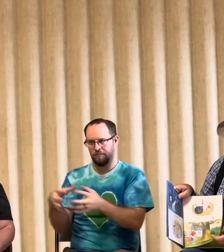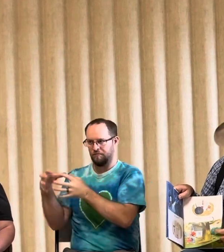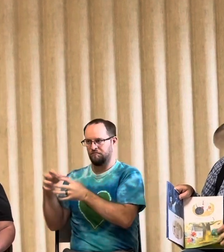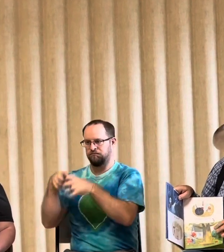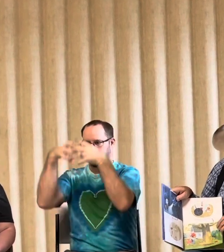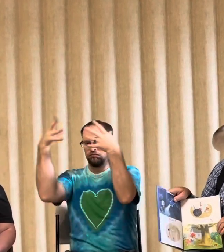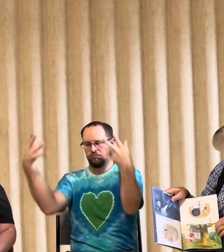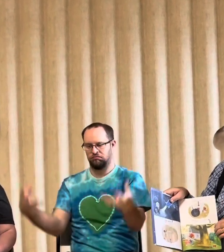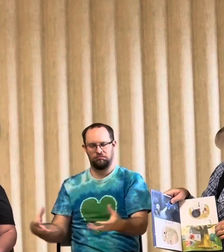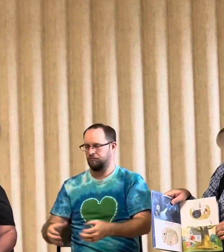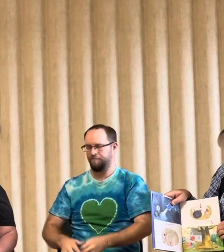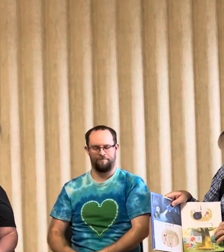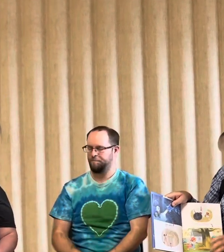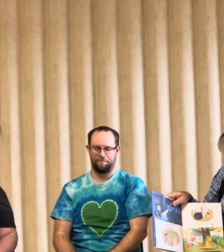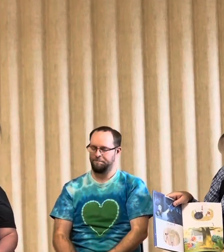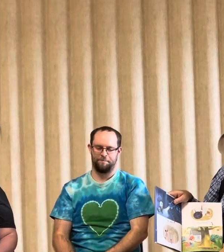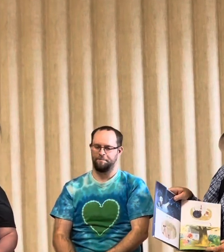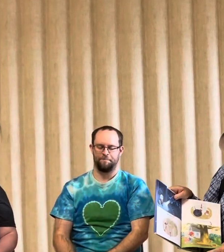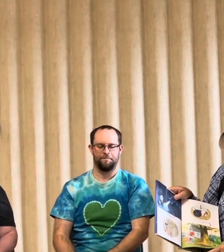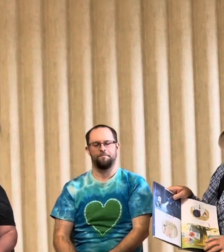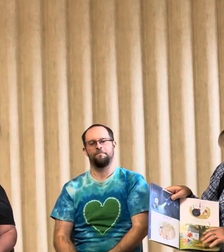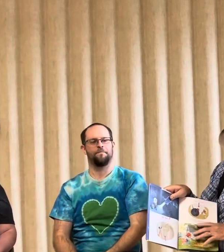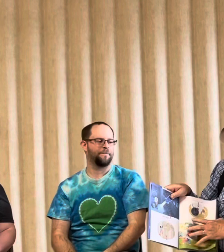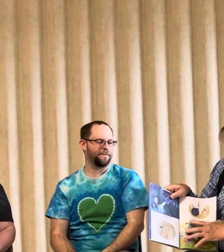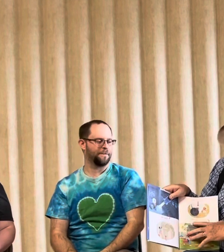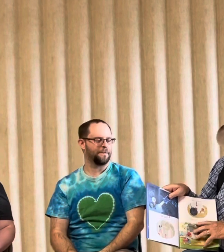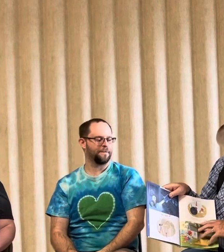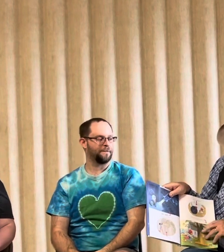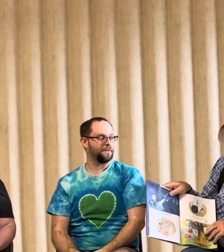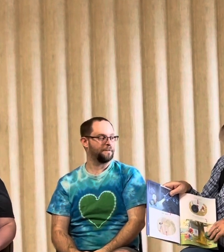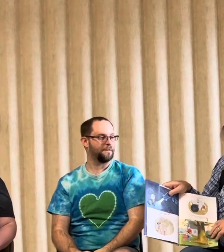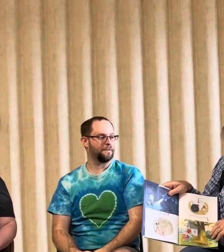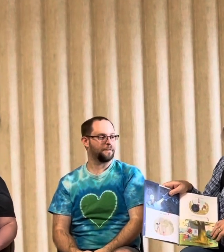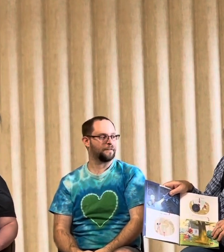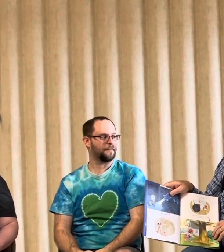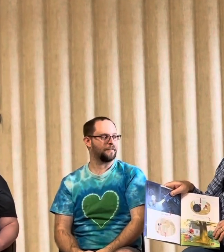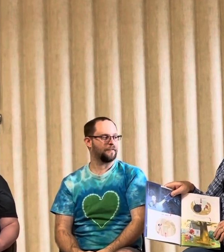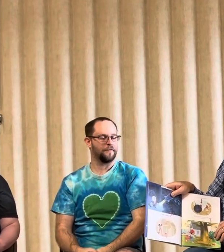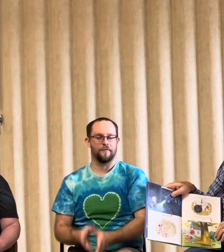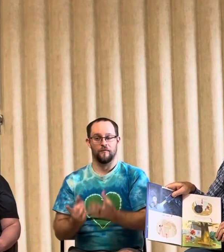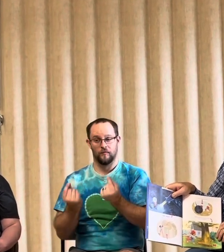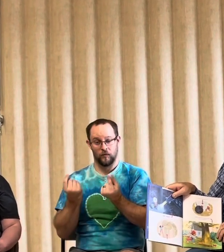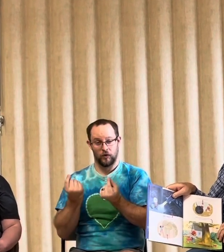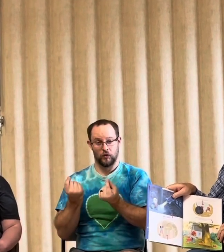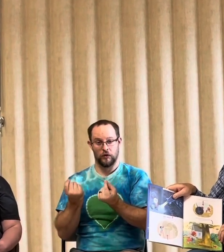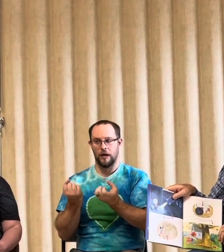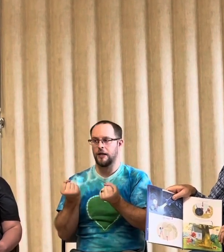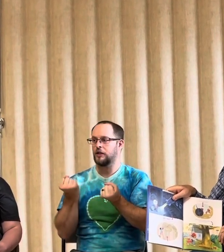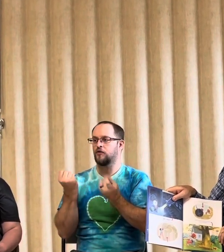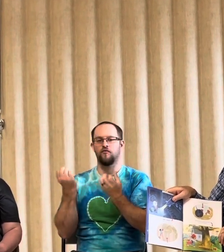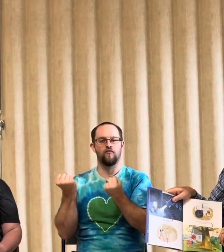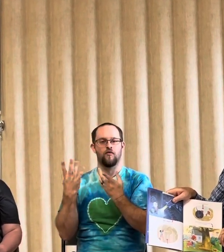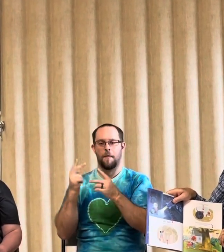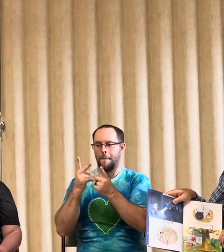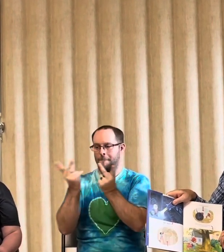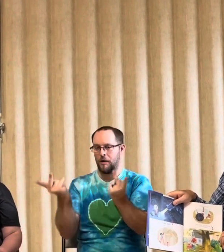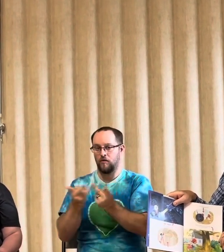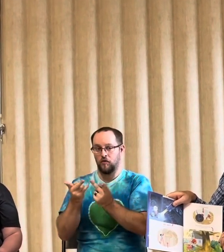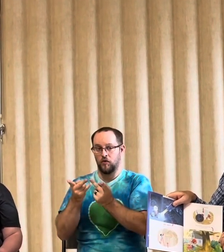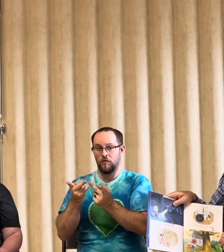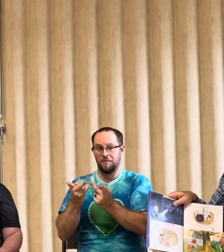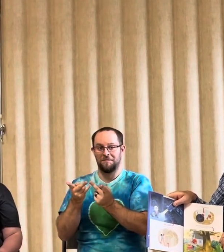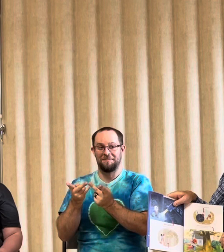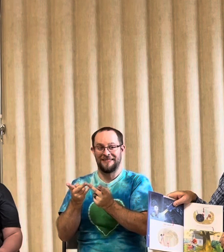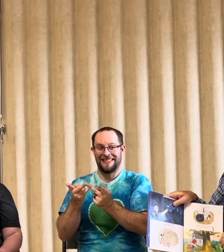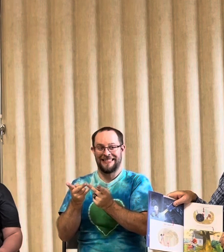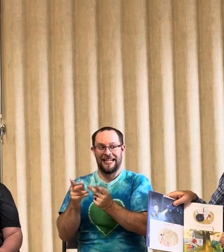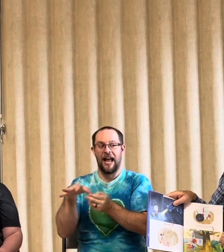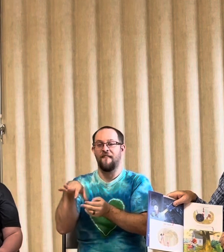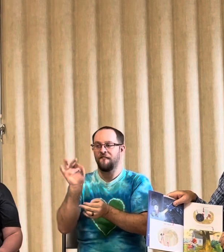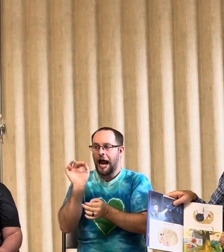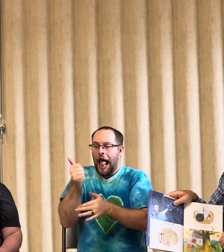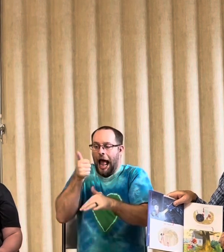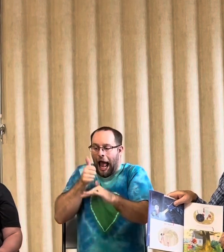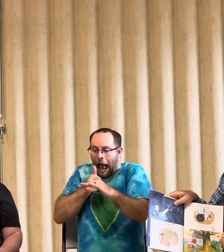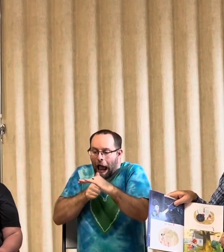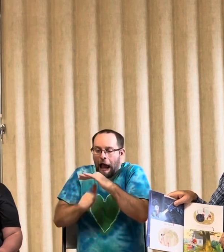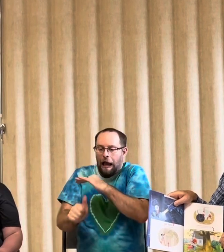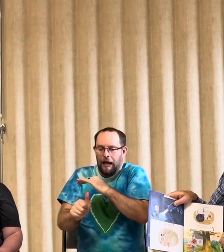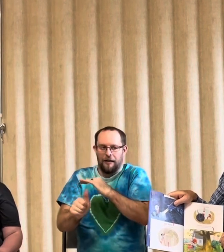something happens with the wrecking ball. So, what does he do? There are plenty of places to be able to find a hiding spot. And